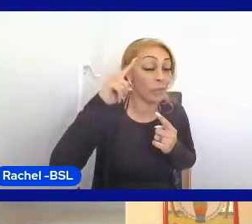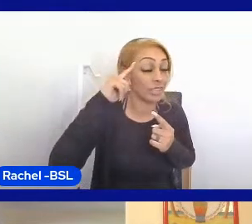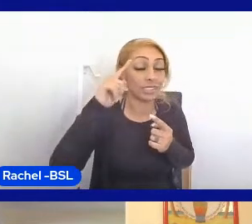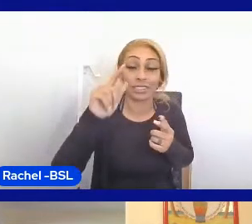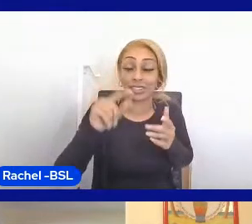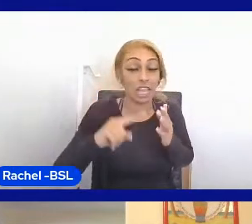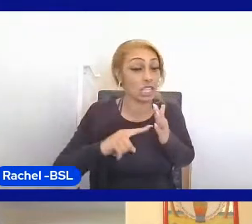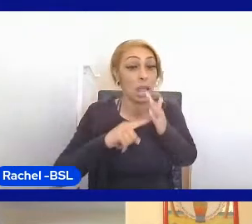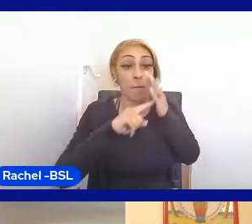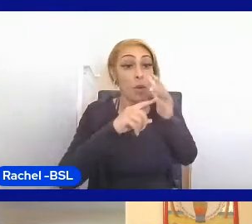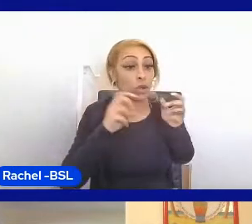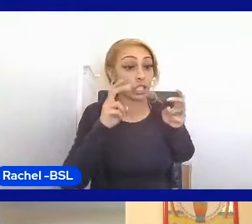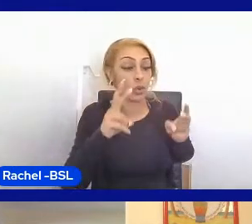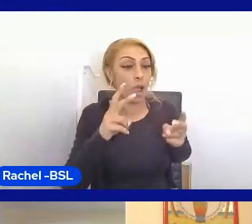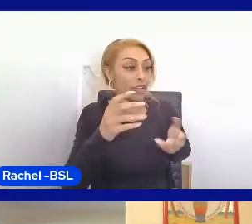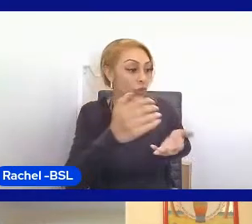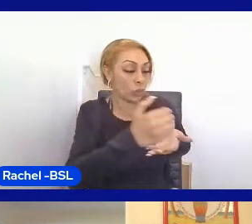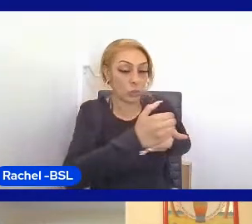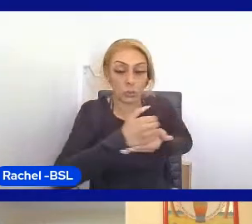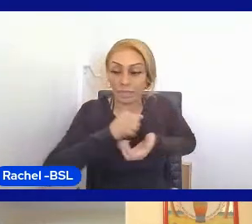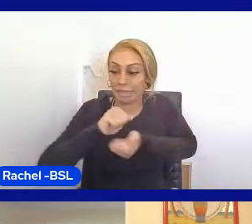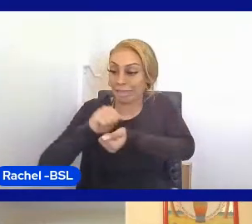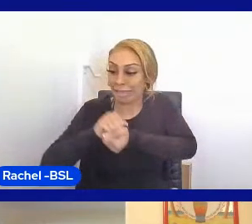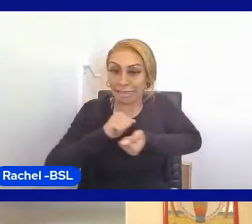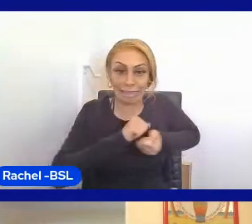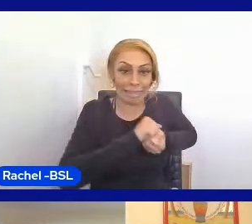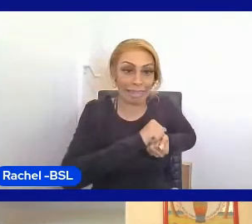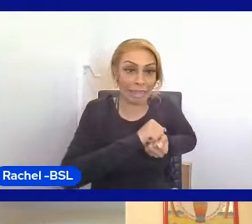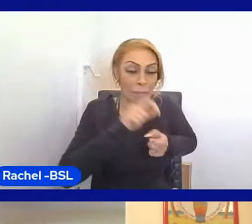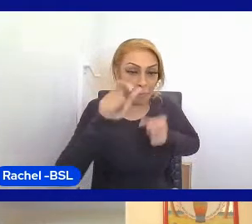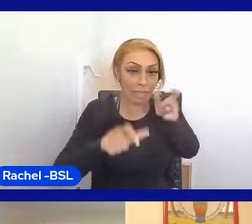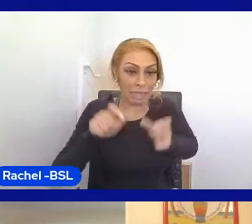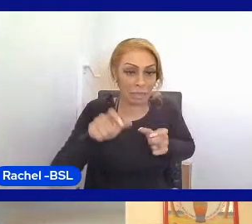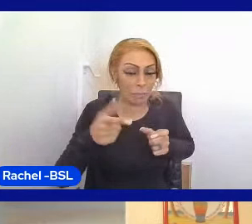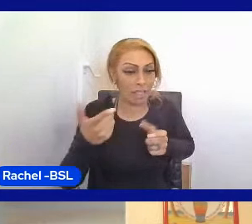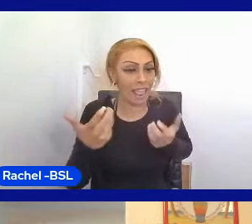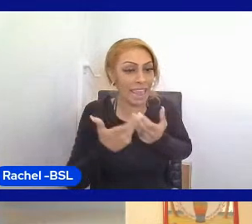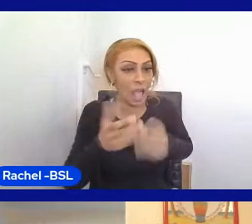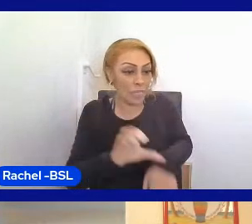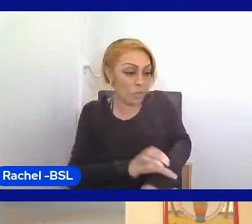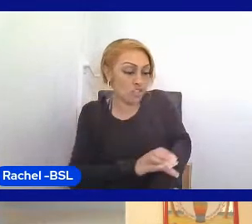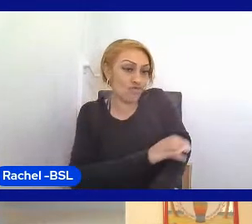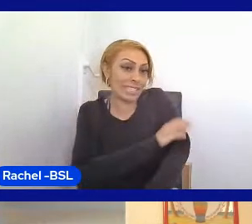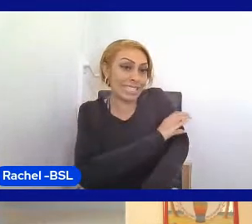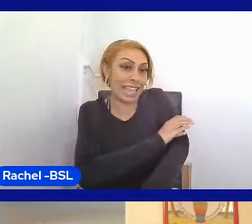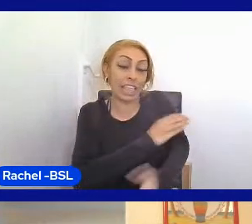pivot, and that was key in my understanding of how people would be resilient through the COVID crisis.